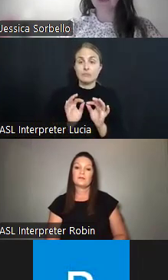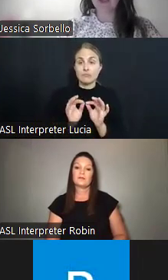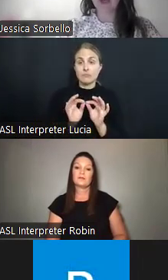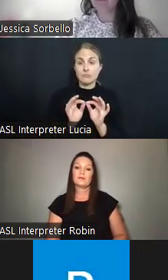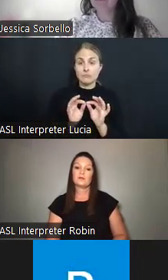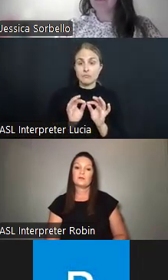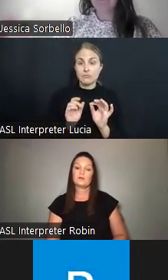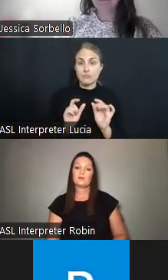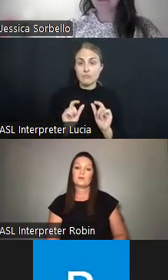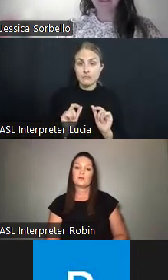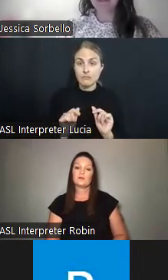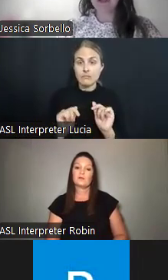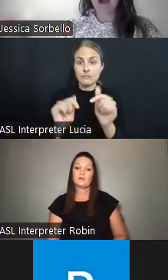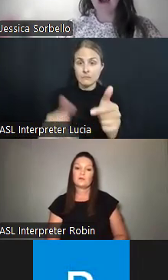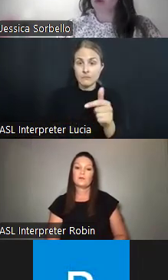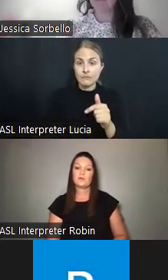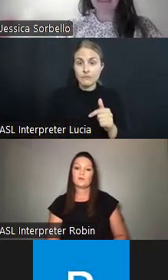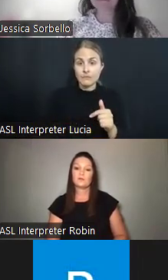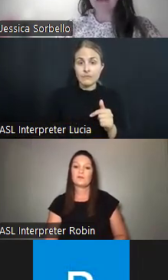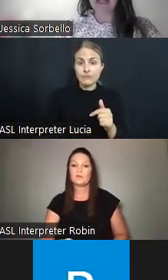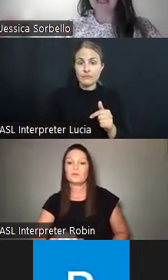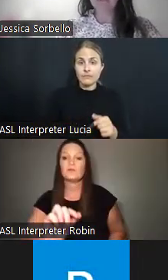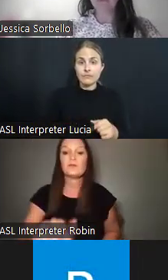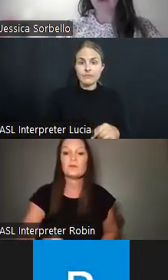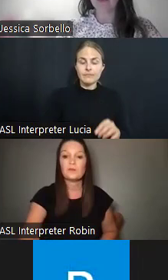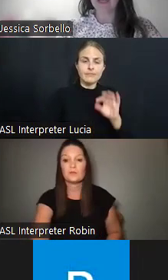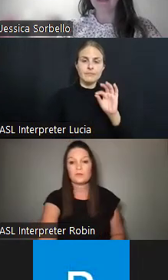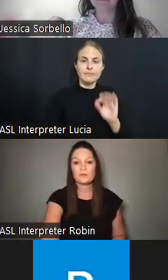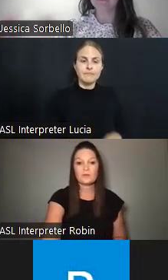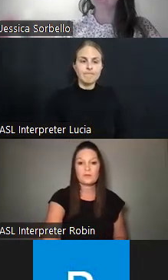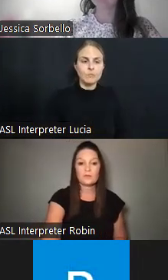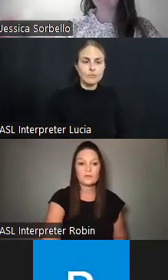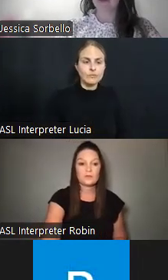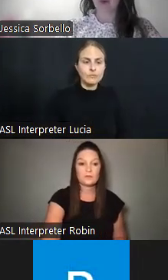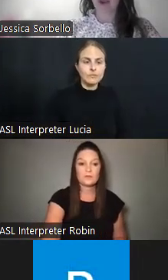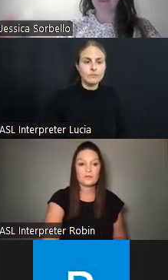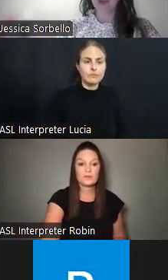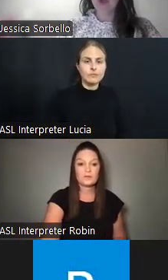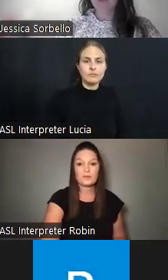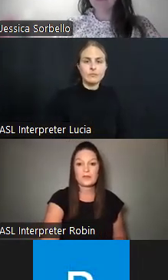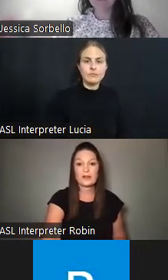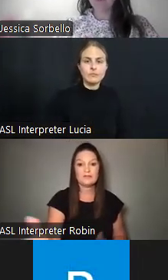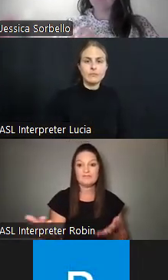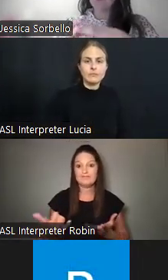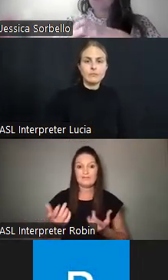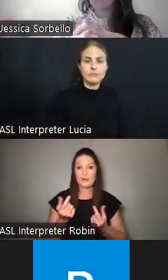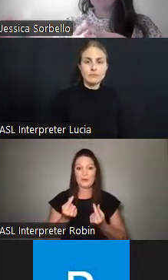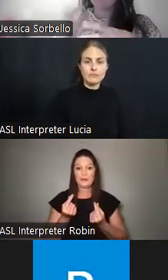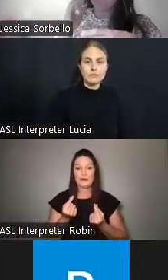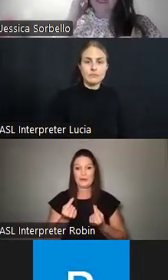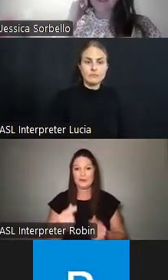treatment program. So, when I started this project, I really started to kind of look at, okay, in these past few